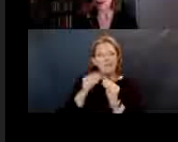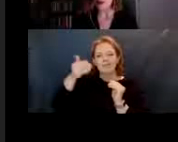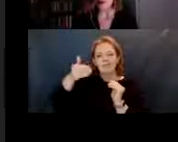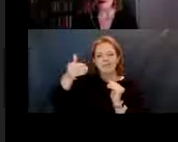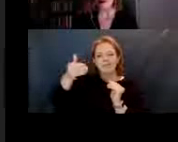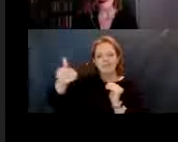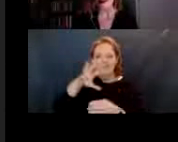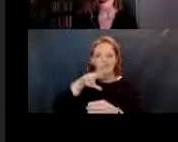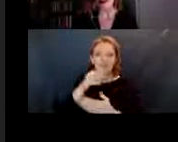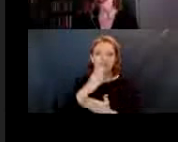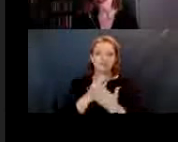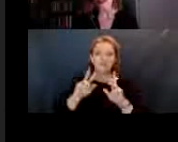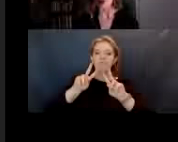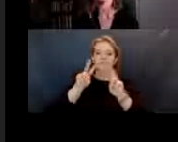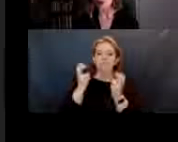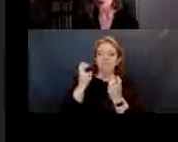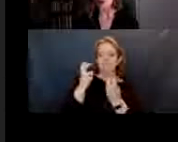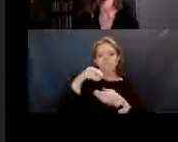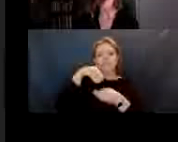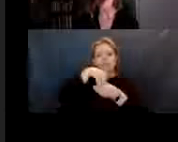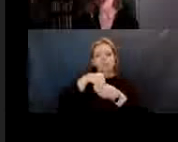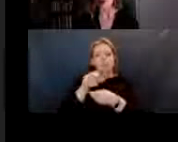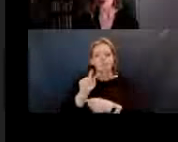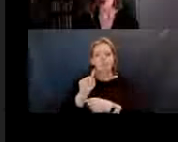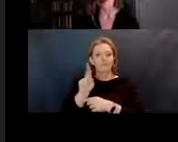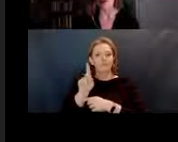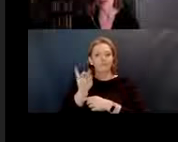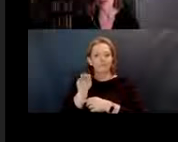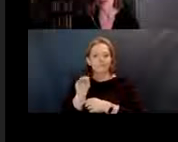where it's essentially an open studio, you get to have a little bit more of an intimate